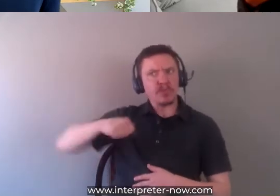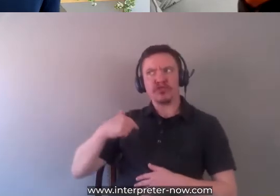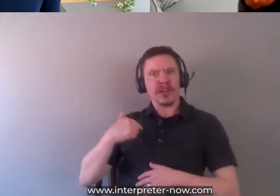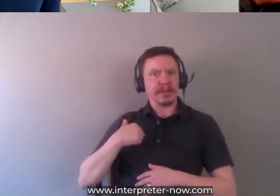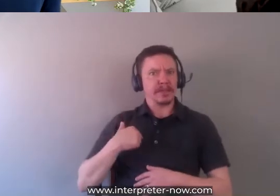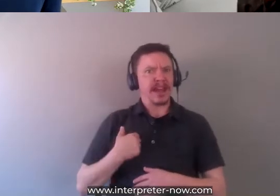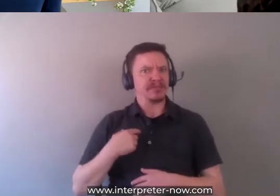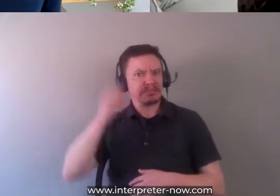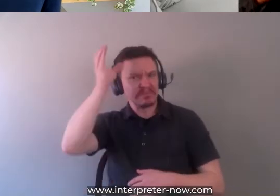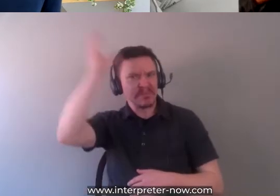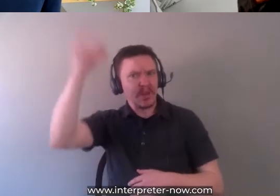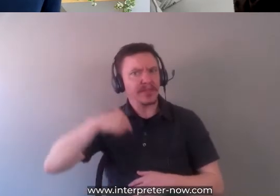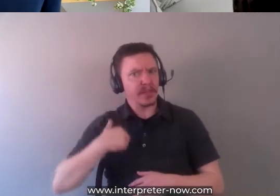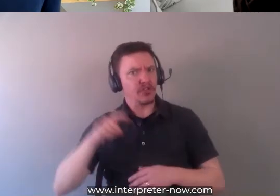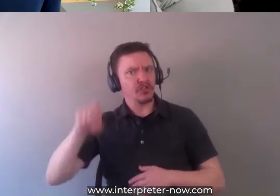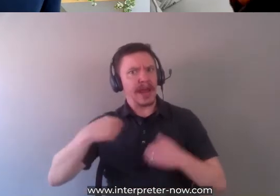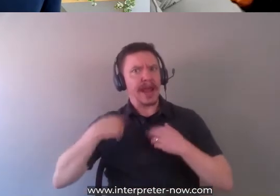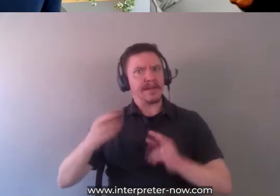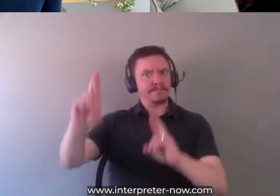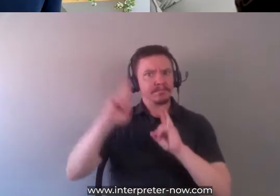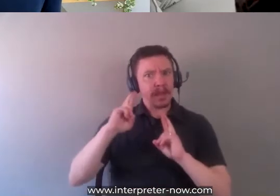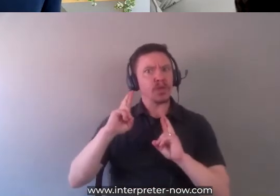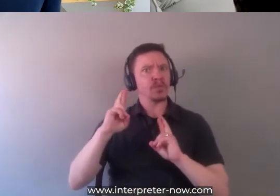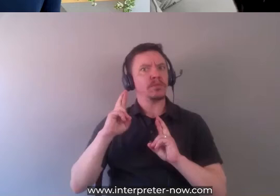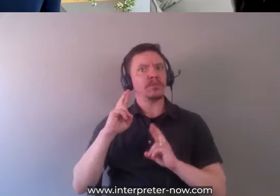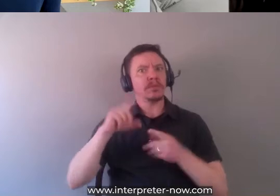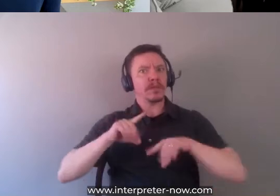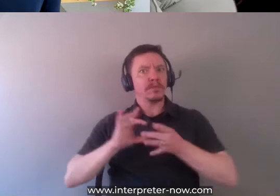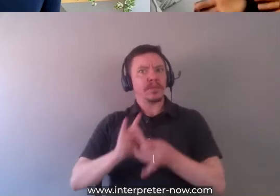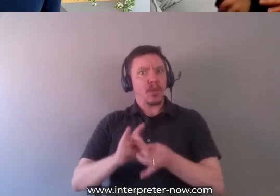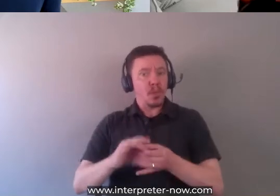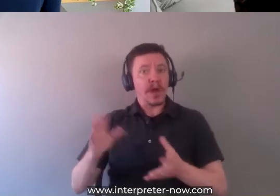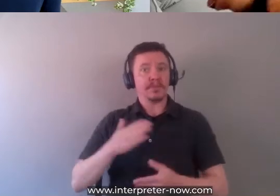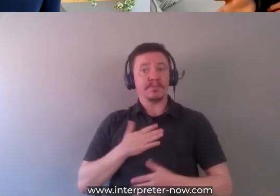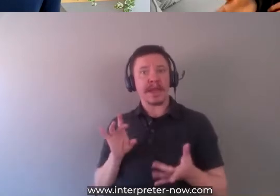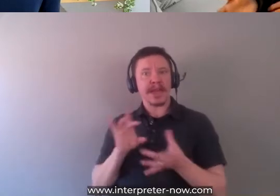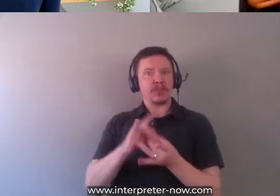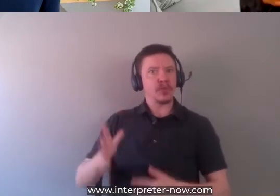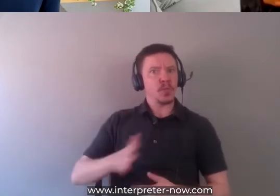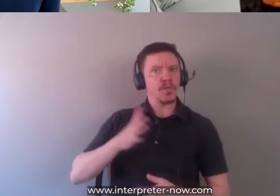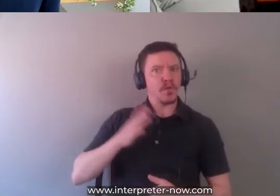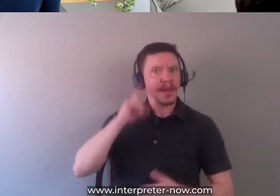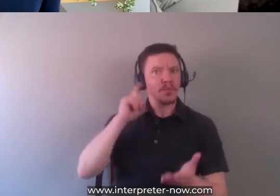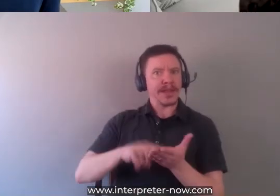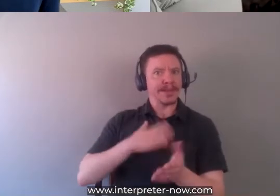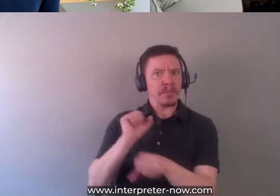respect based upon my connection to formalized recognition of my labor. That my job title